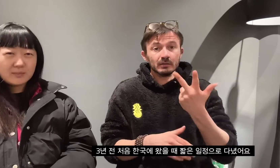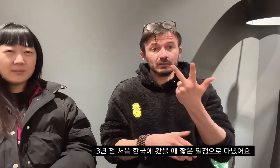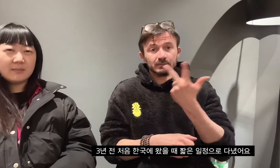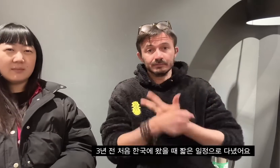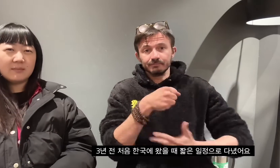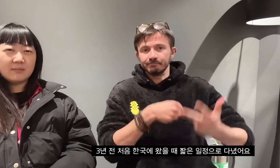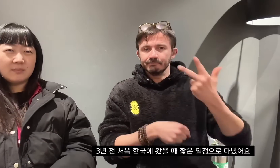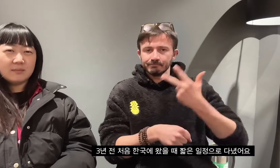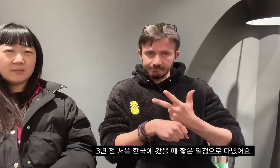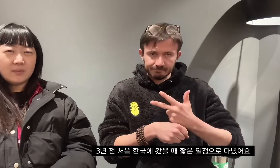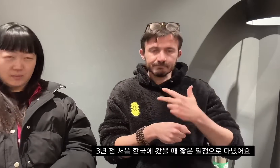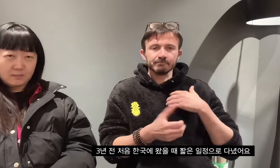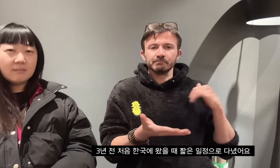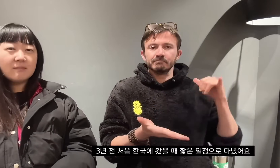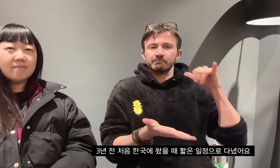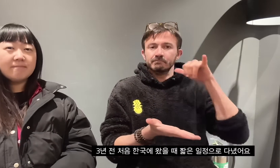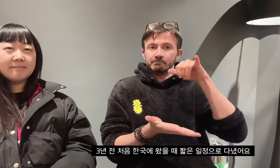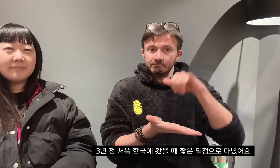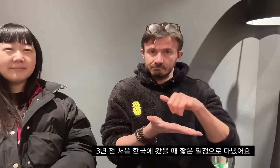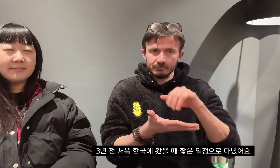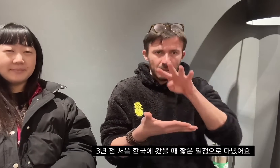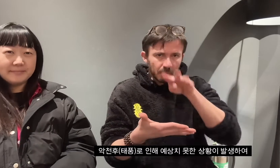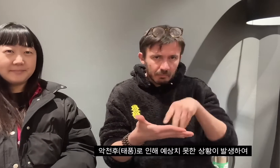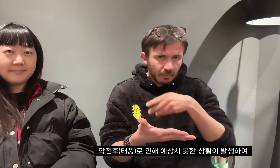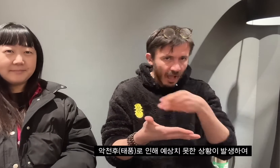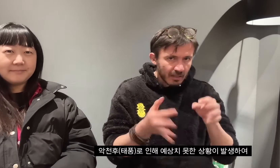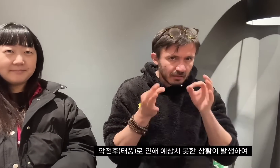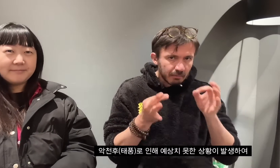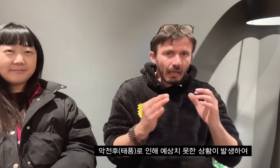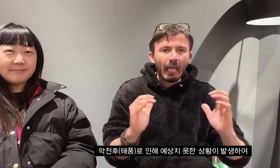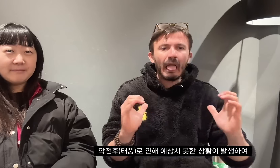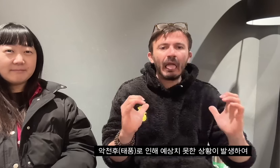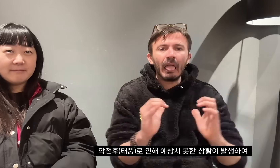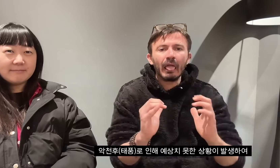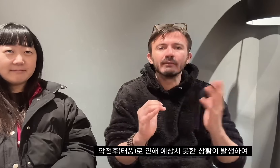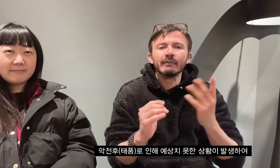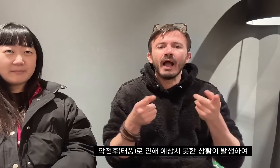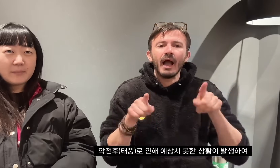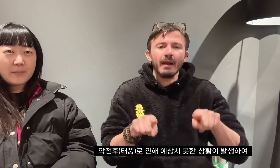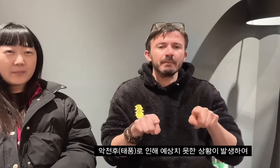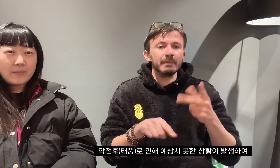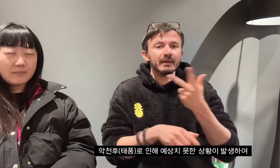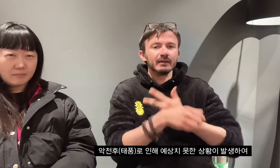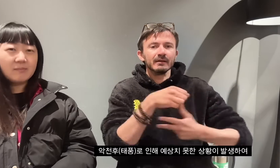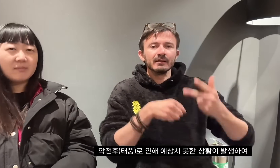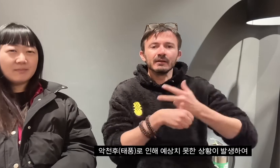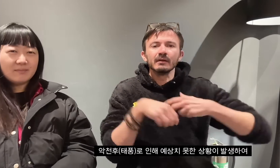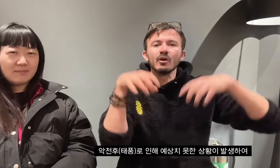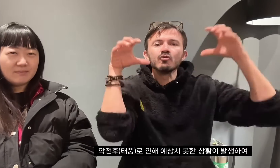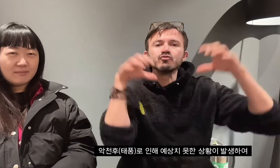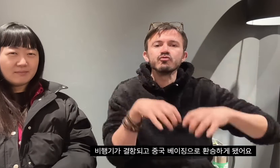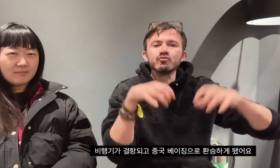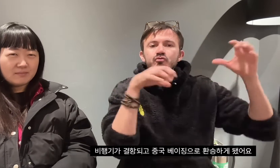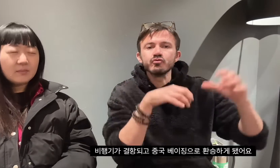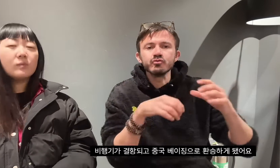When I first came to Korea three years ago, I went on a short schedule. Due to bad weather (typhoon), an unexpected situation occurred,